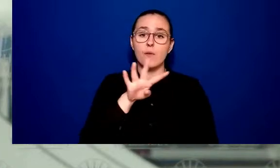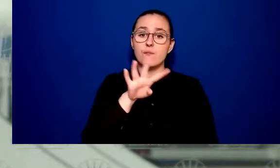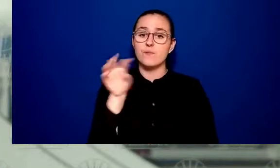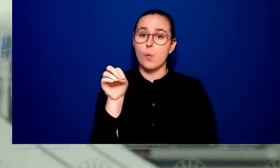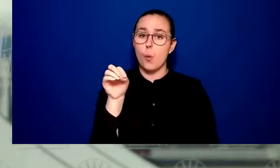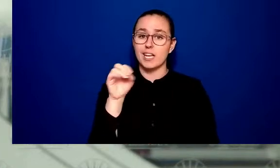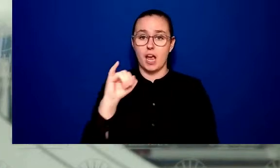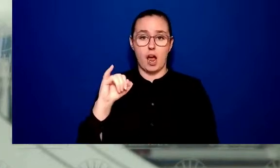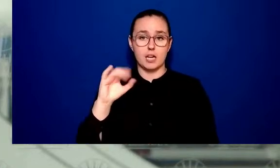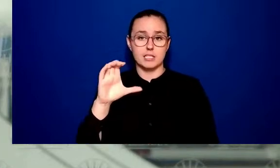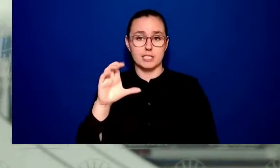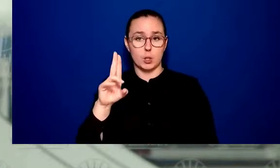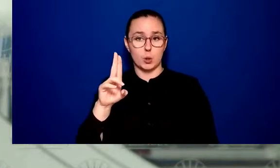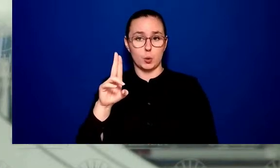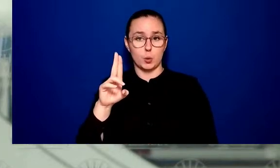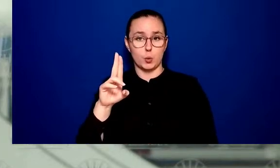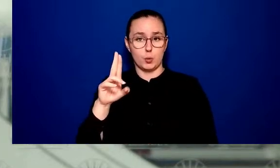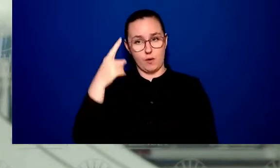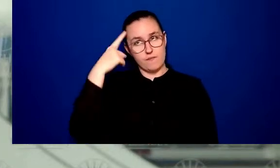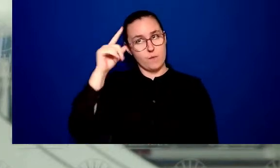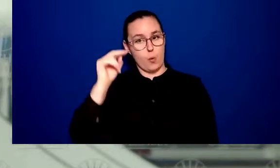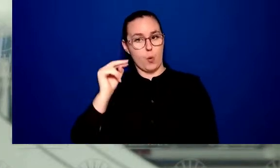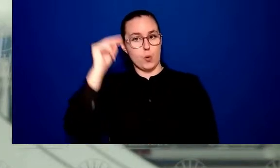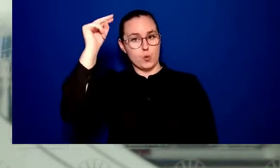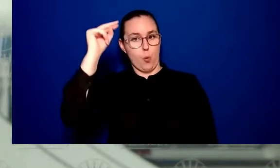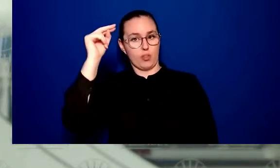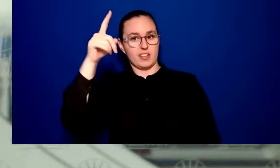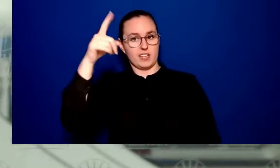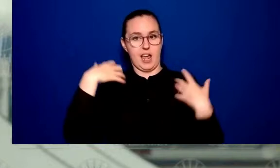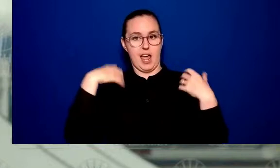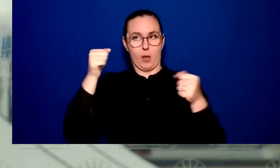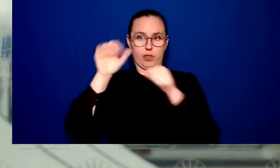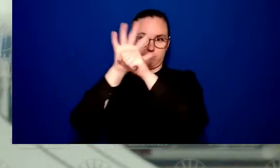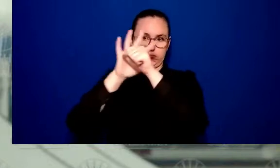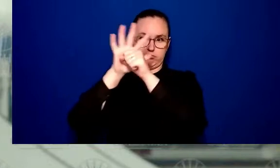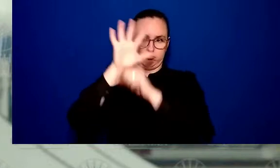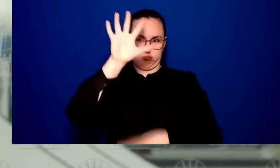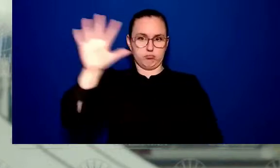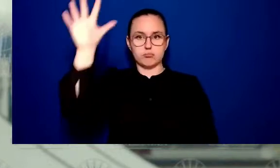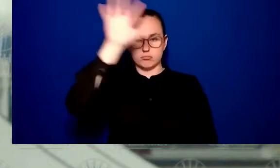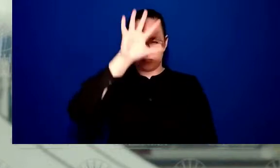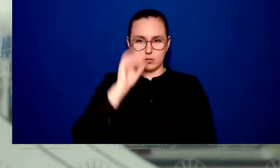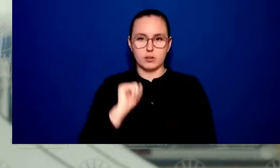all of northern British Columbia. There, 42. Patients